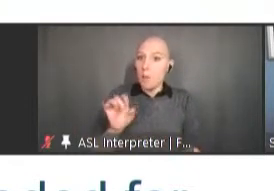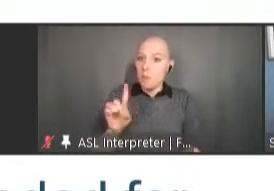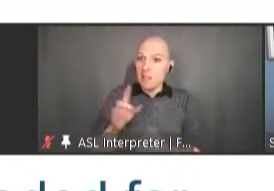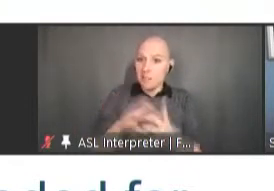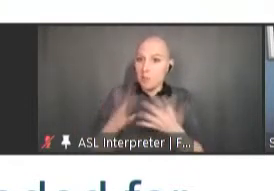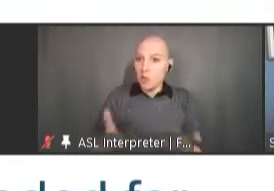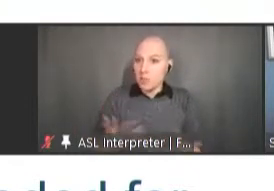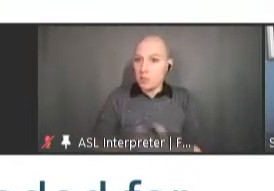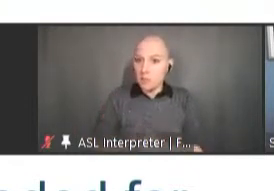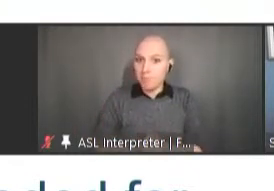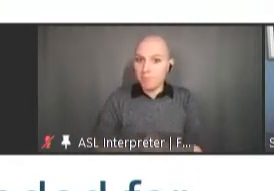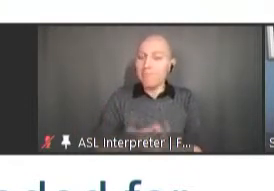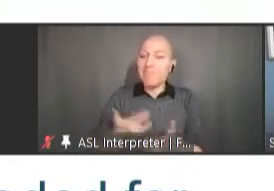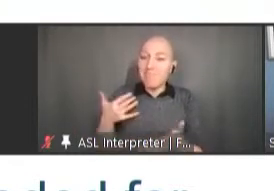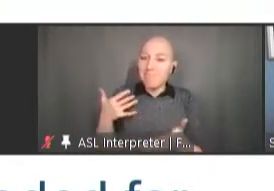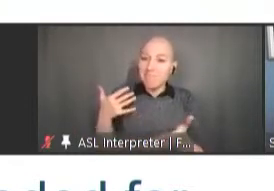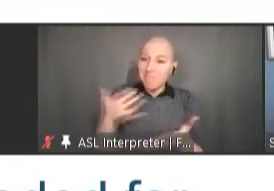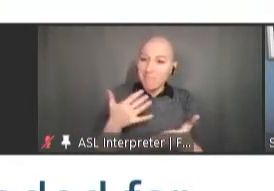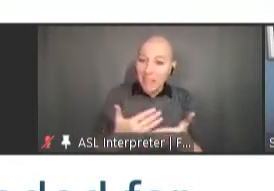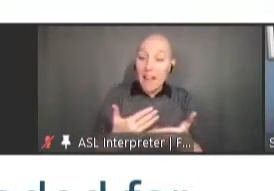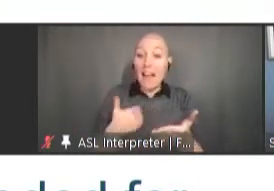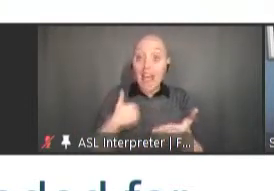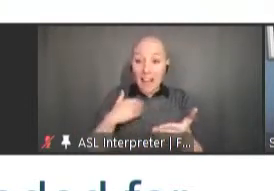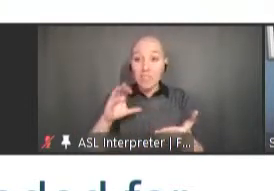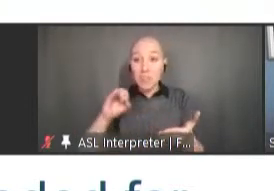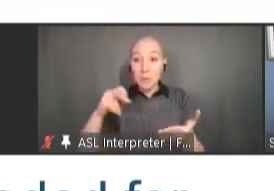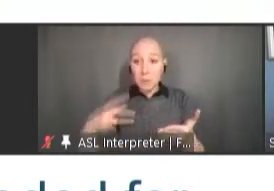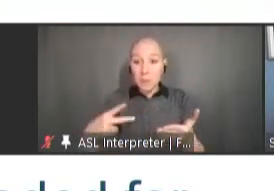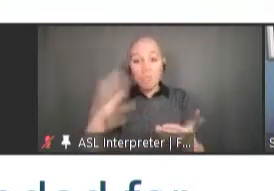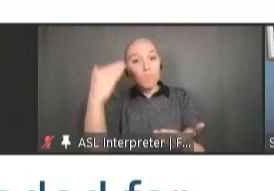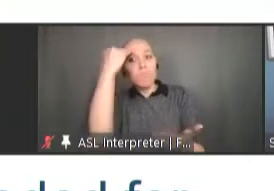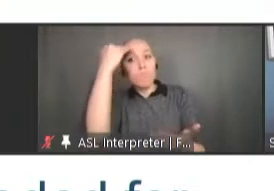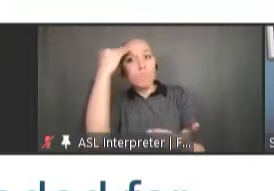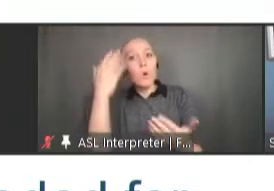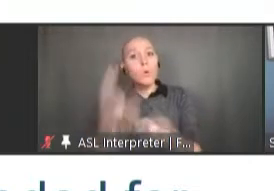correlate of protection that can be used for healthy individuals, but a critical step though